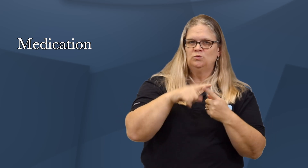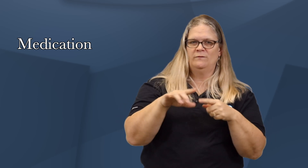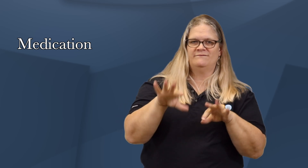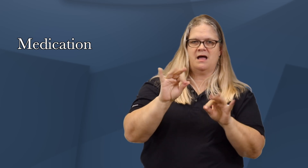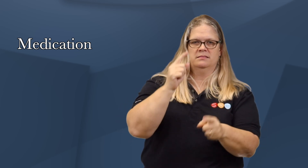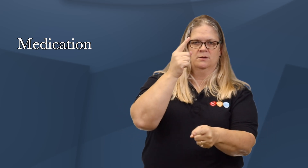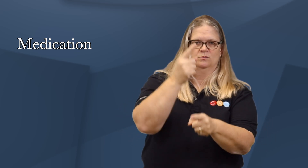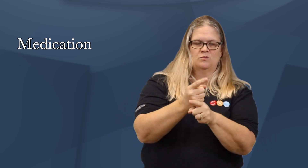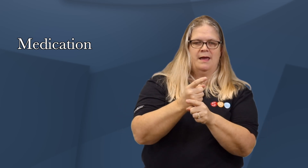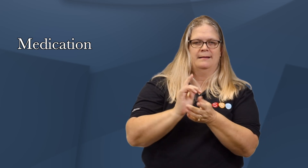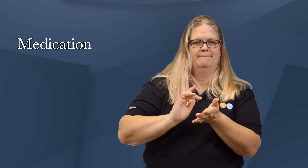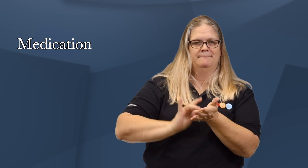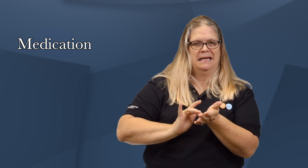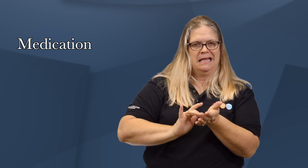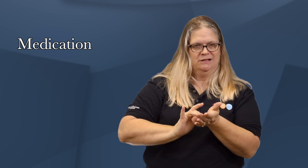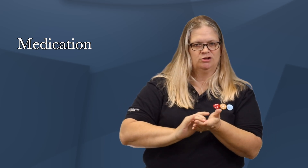in order to find the right medication.